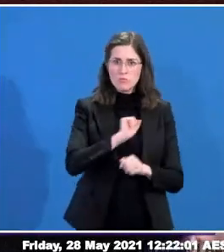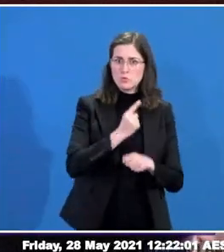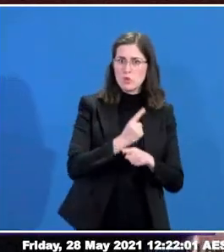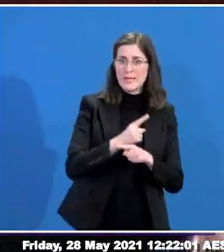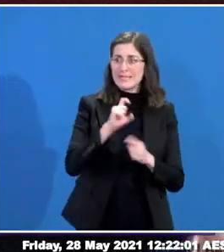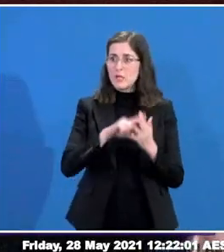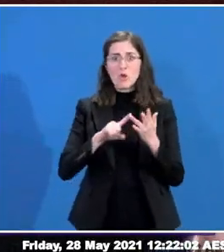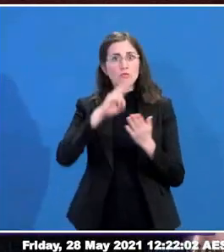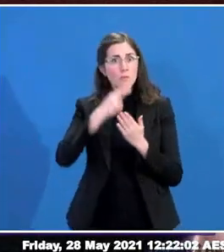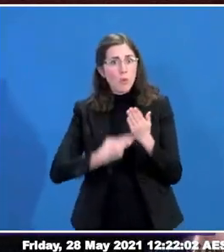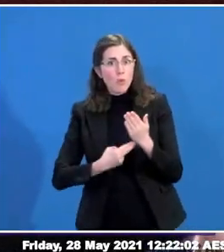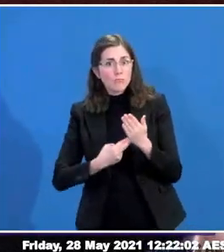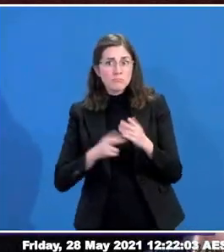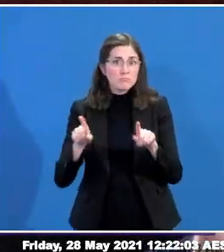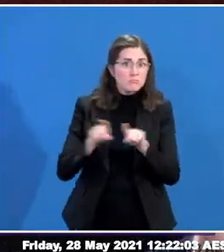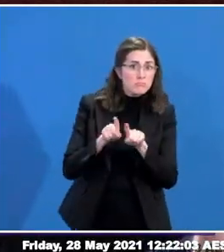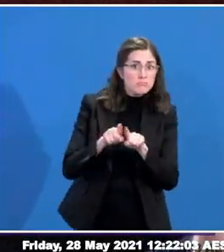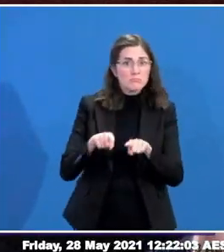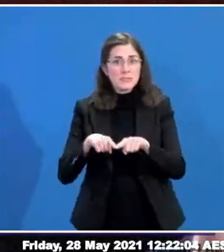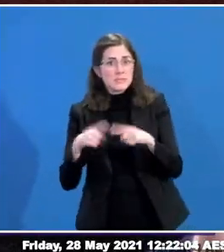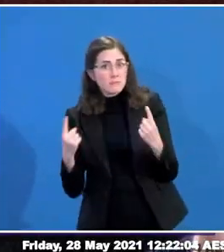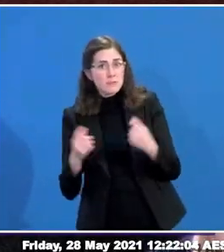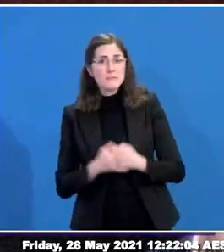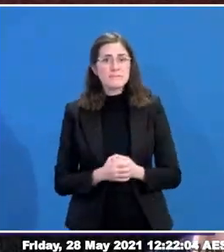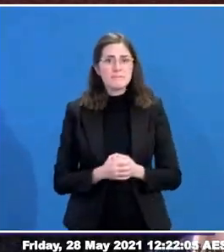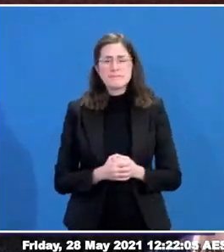There could be. I can't directly recall but there could be.